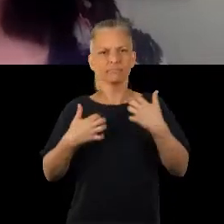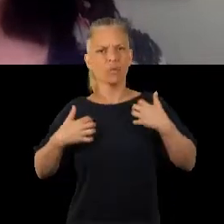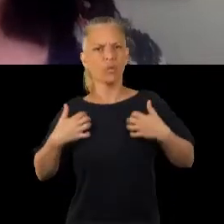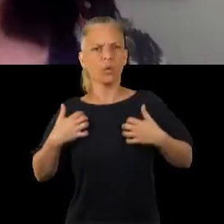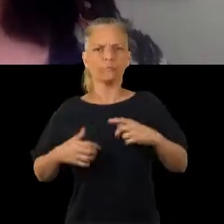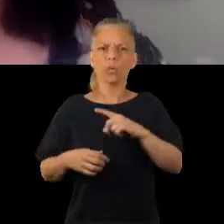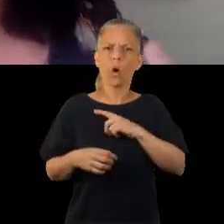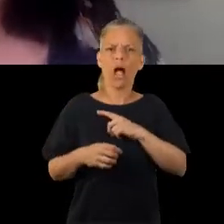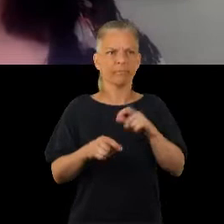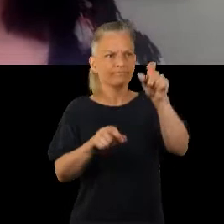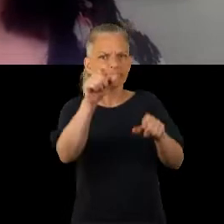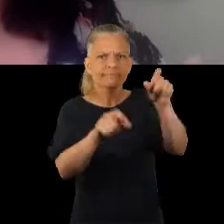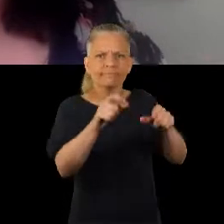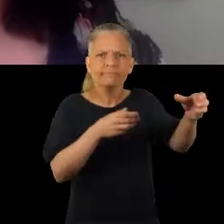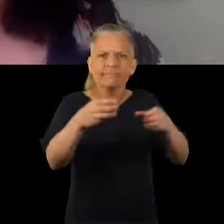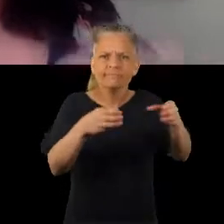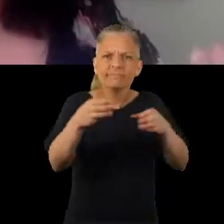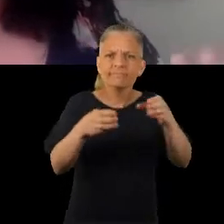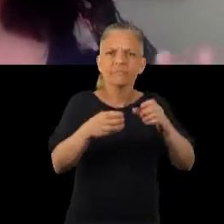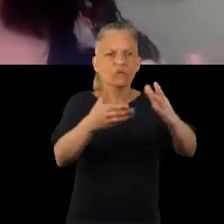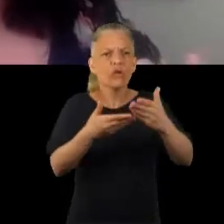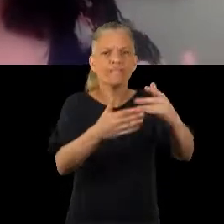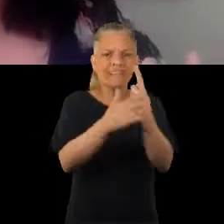and relationships and bringing people together. Like I felt like people were being separated